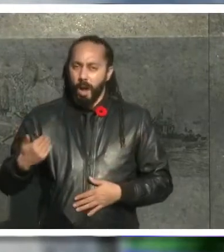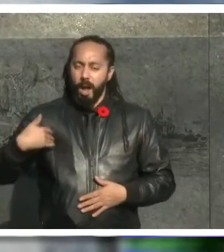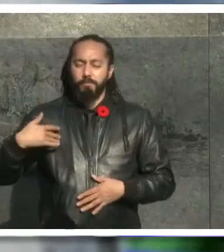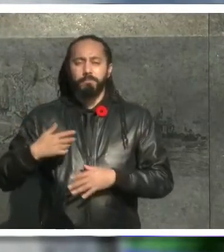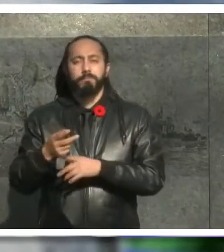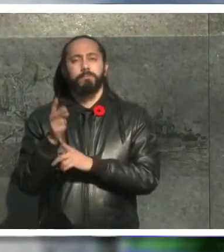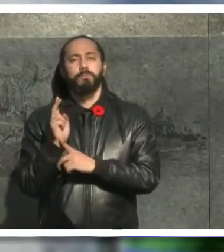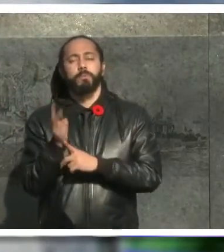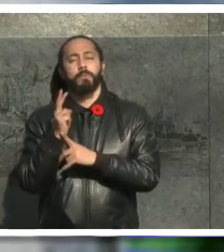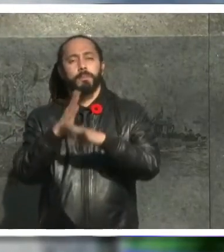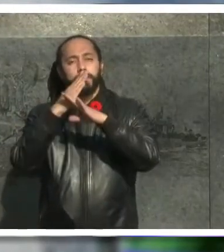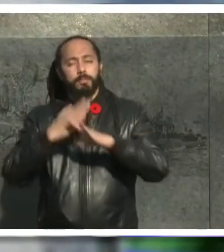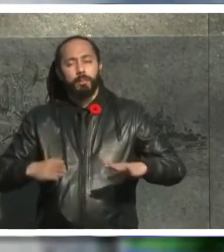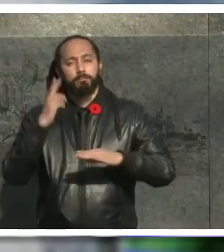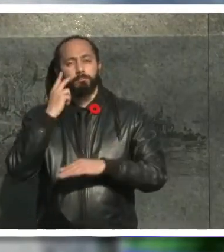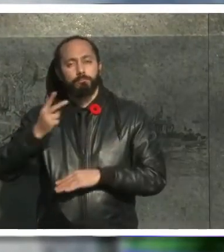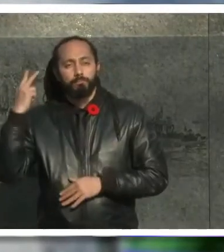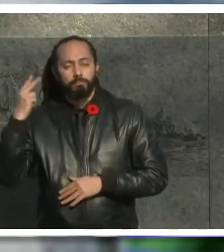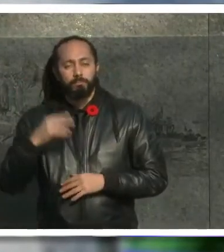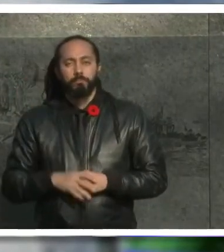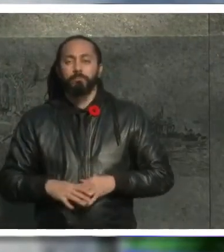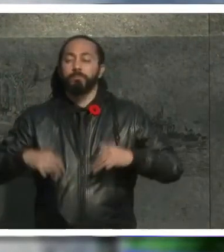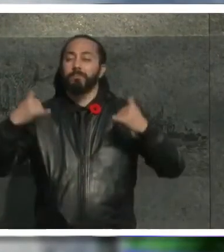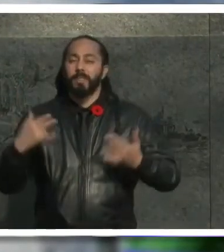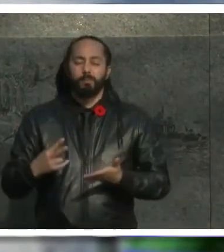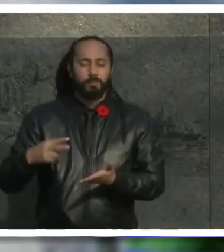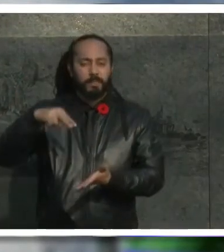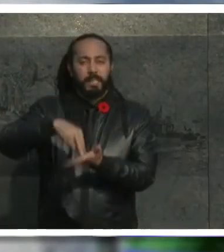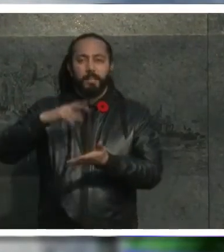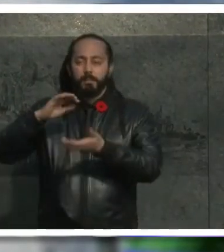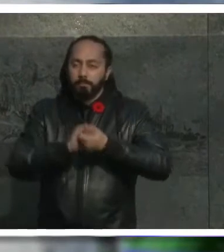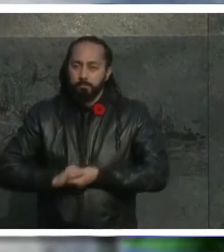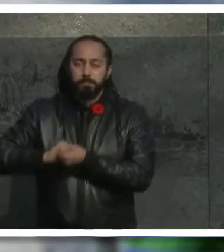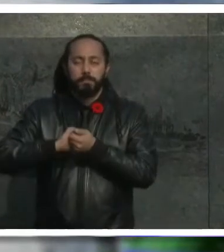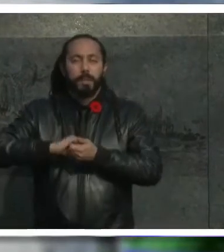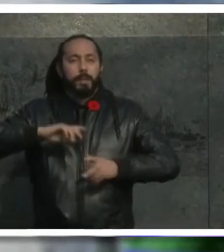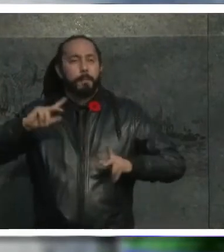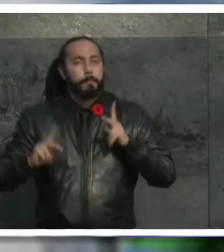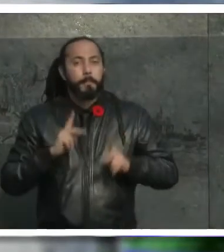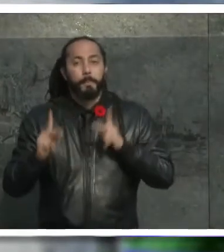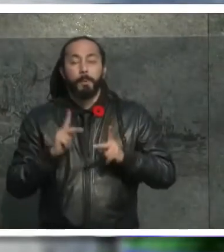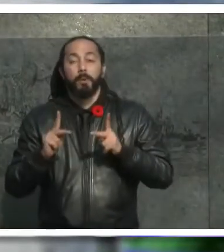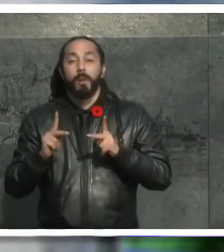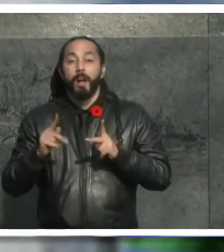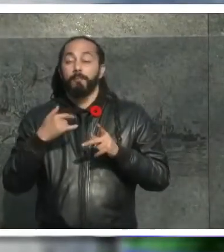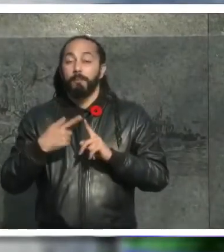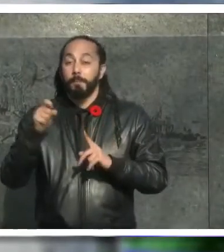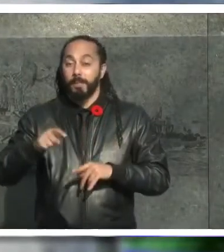Today we stand united as a people, as a province and as a country in paying tribute